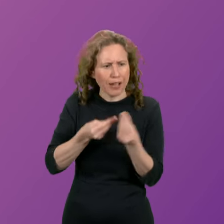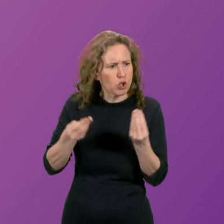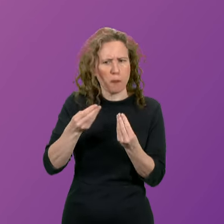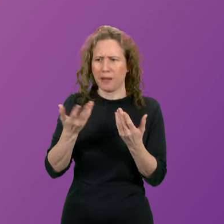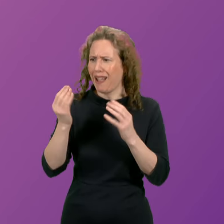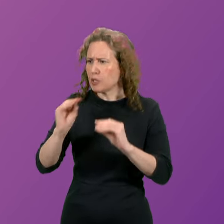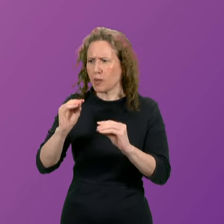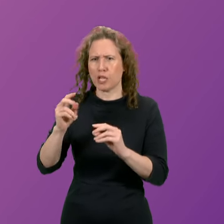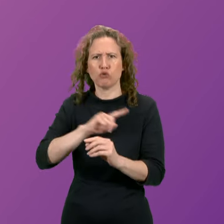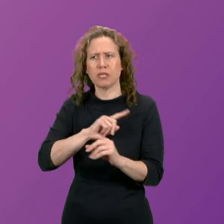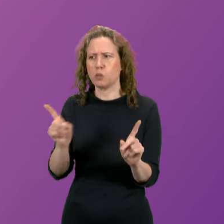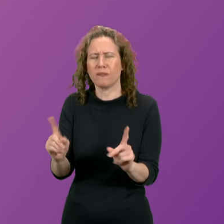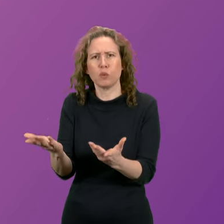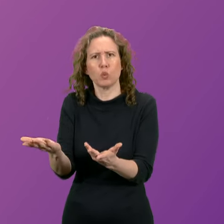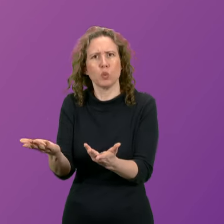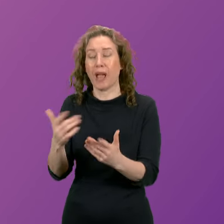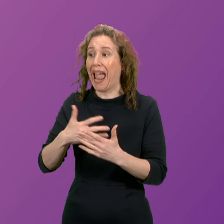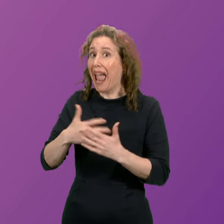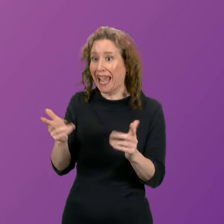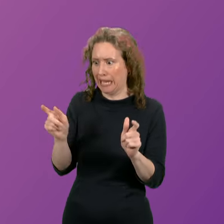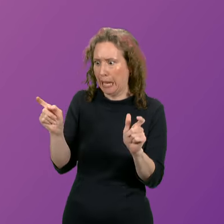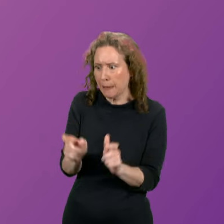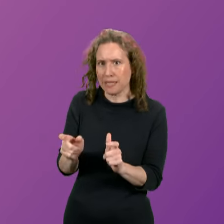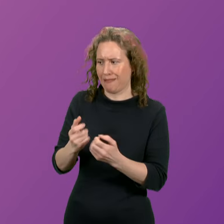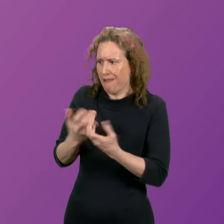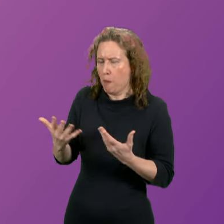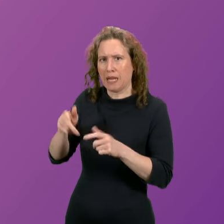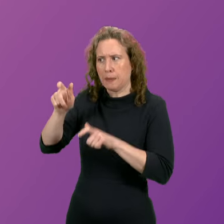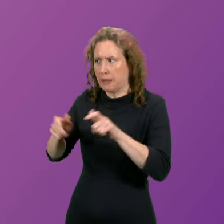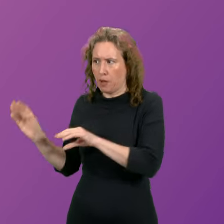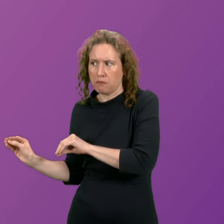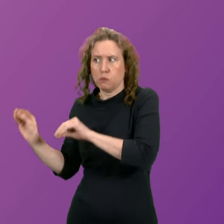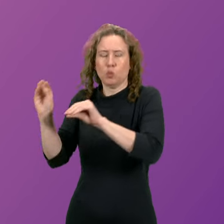a proposal. Any restrictions to international students’ ability to stay and work in Scotland